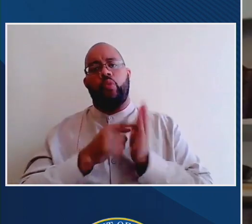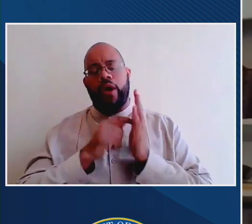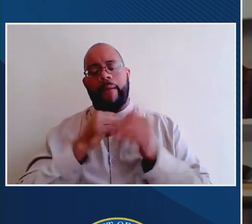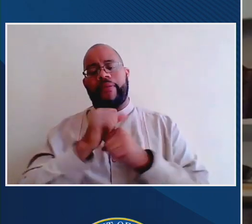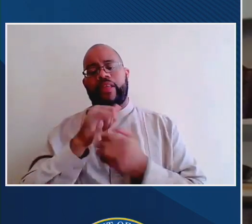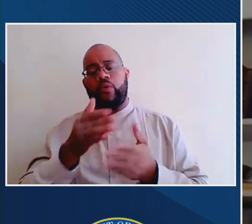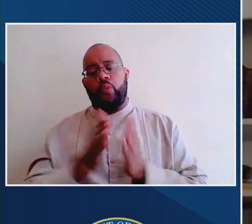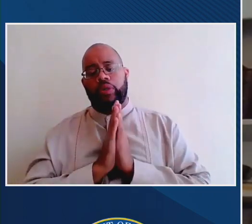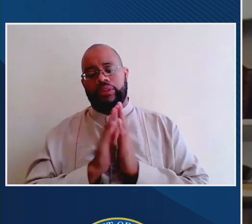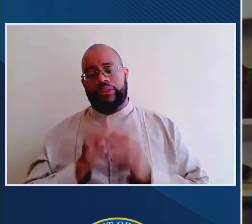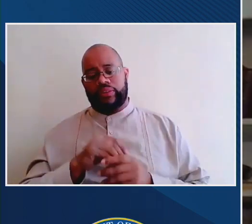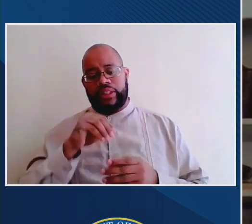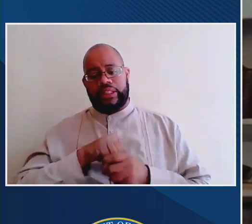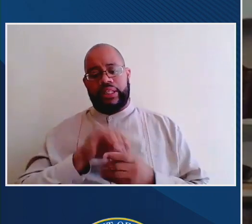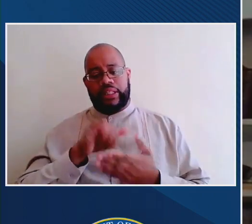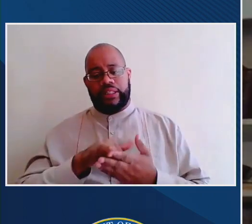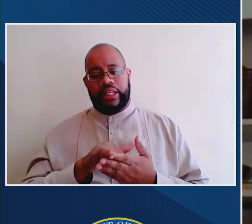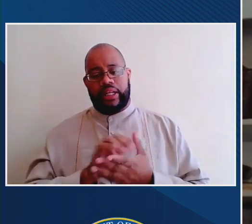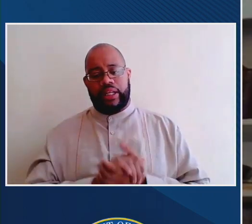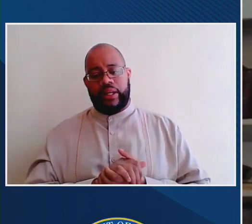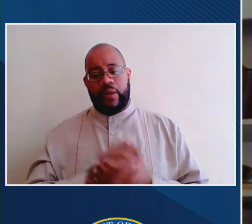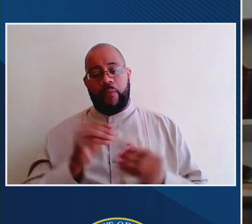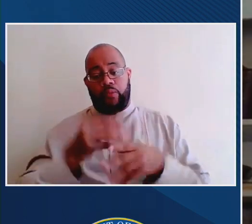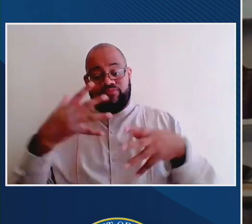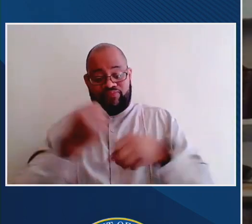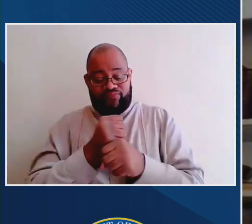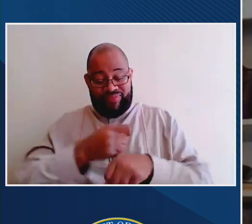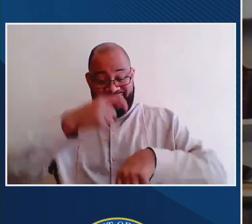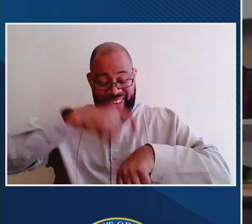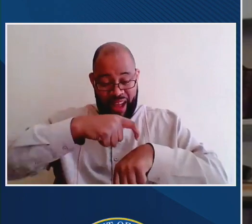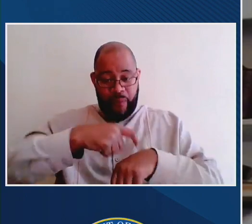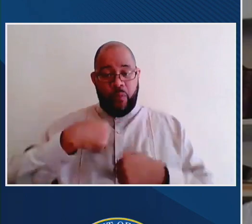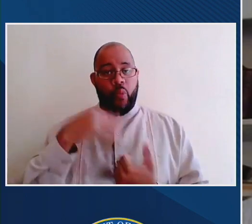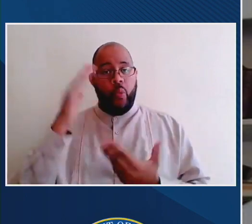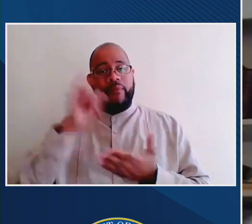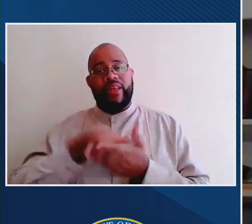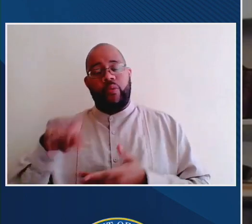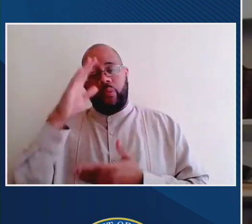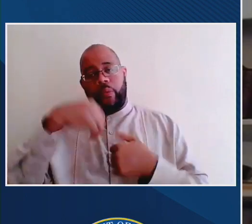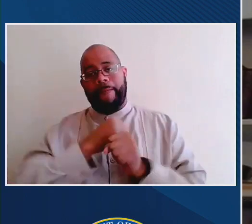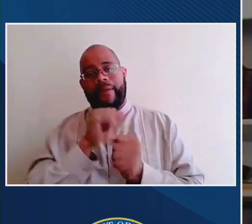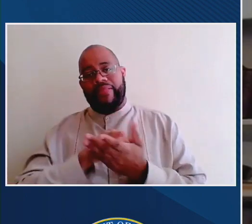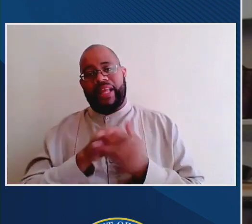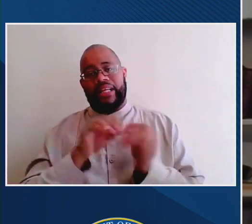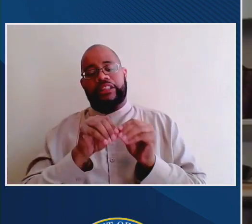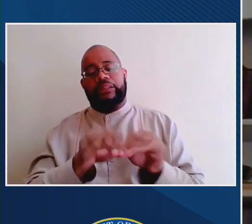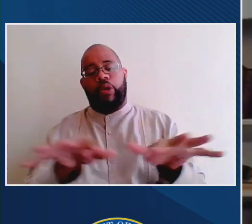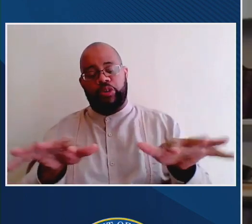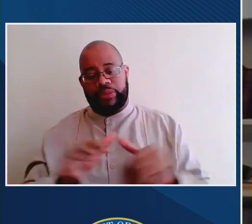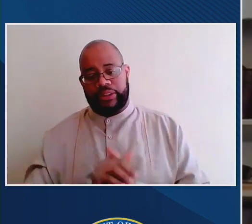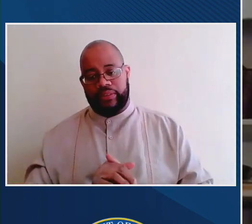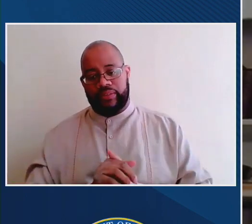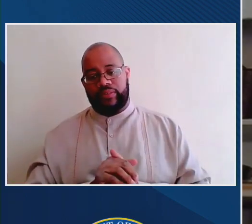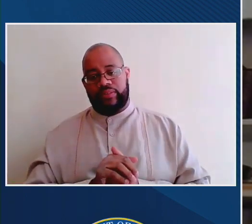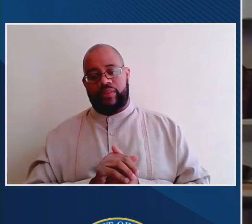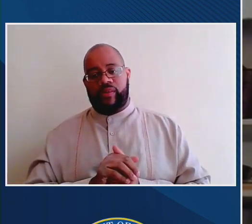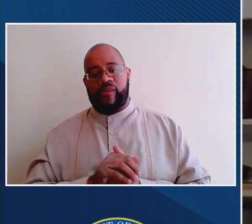more compressed time frame, we are hoping that they will make those disbursements, those final disbursements to students in a